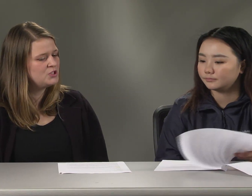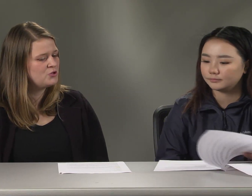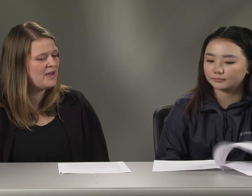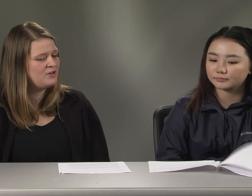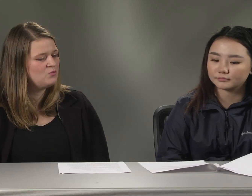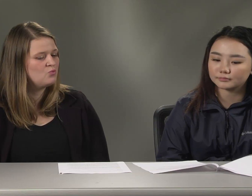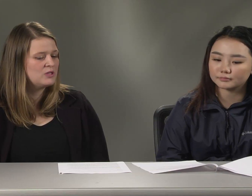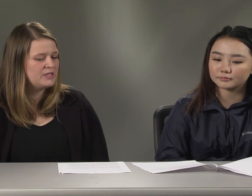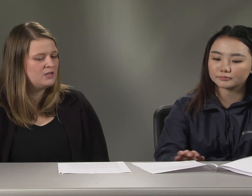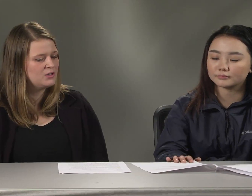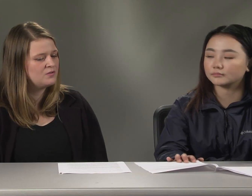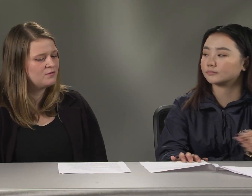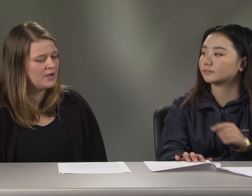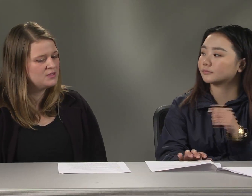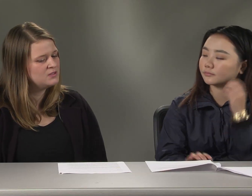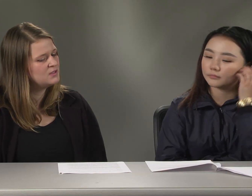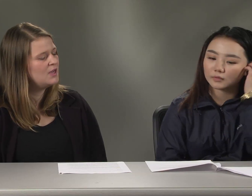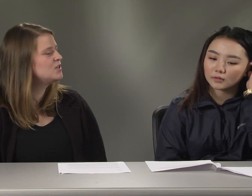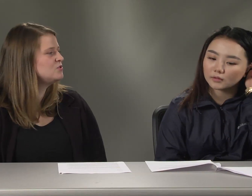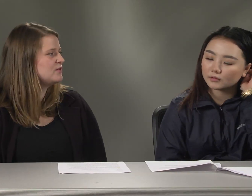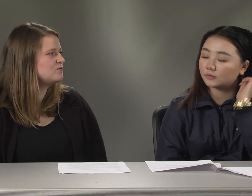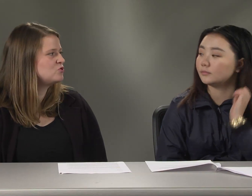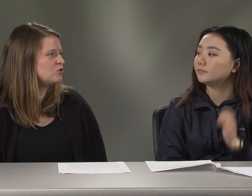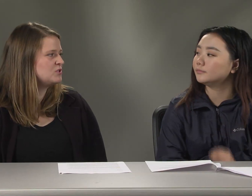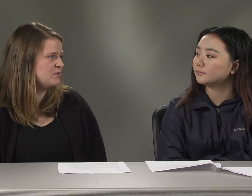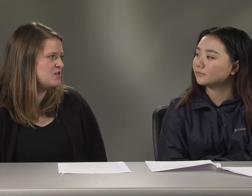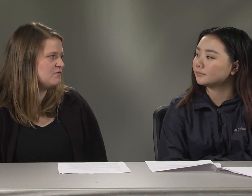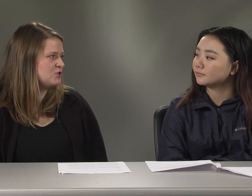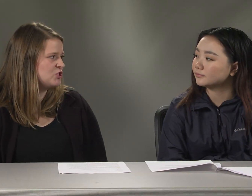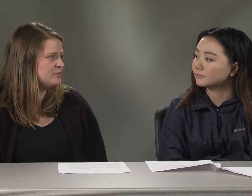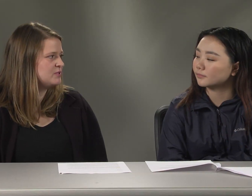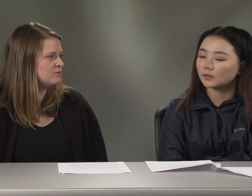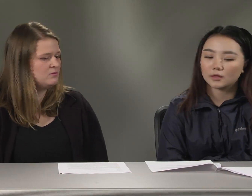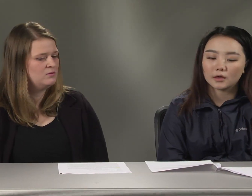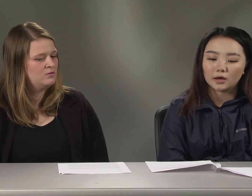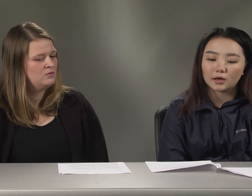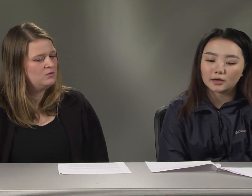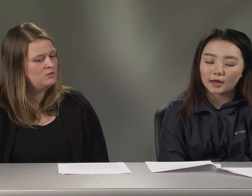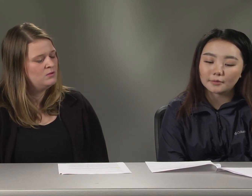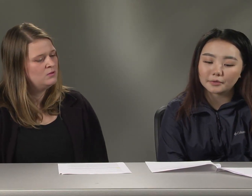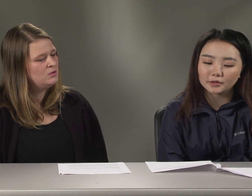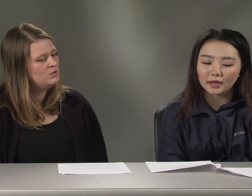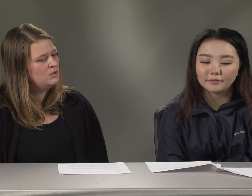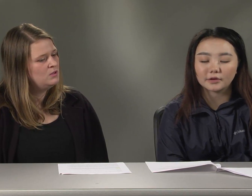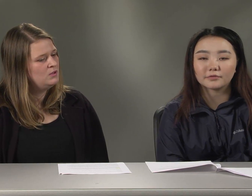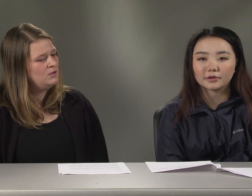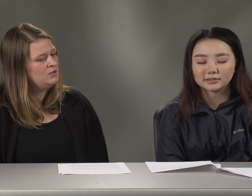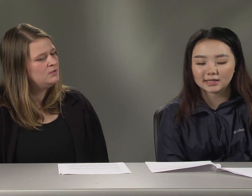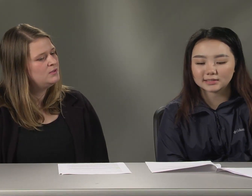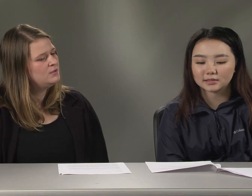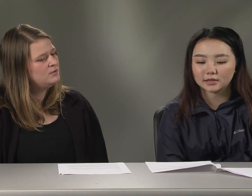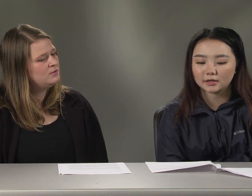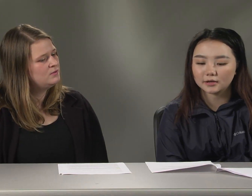did you have any really good friends? And did you have struggles making friendships? I barely had any friends as a kid.